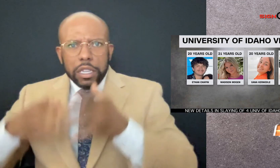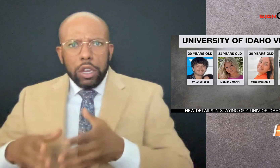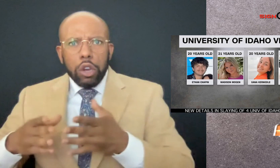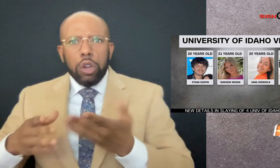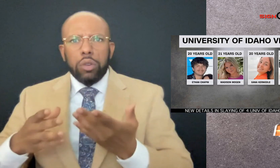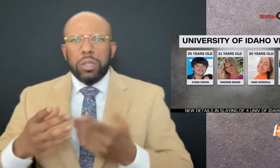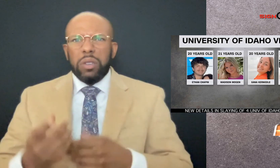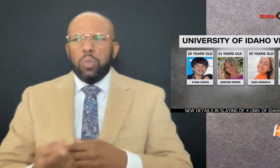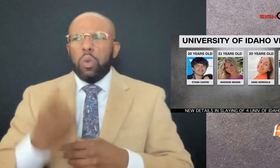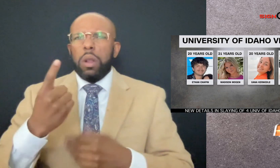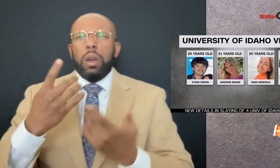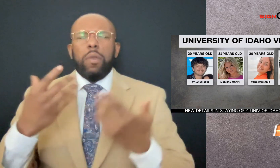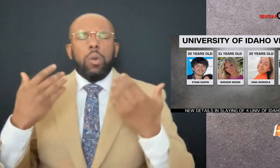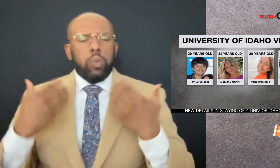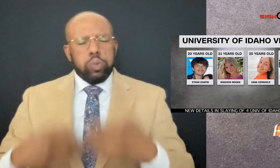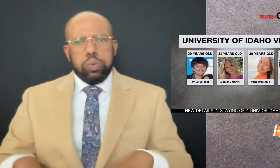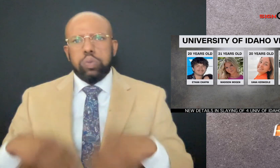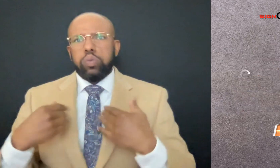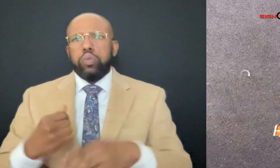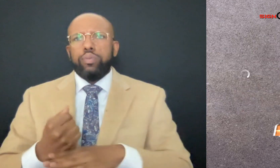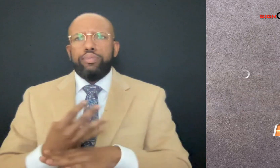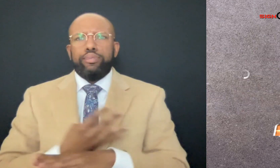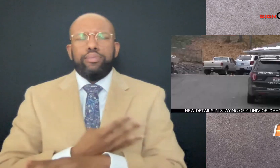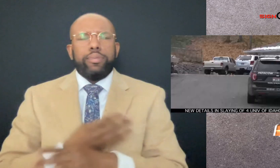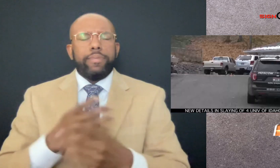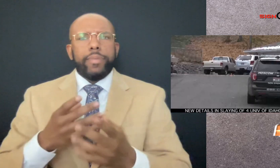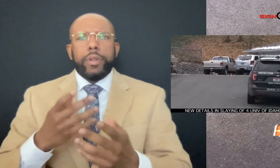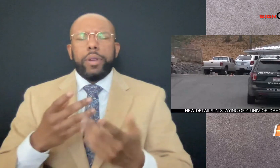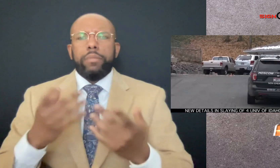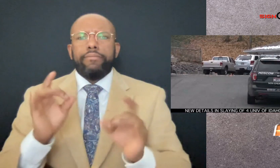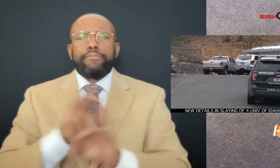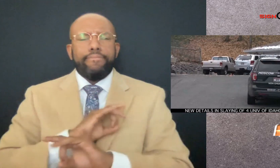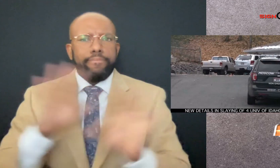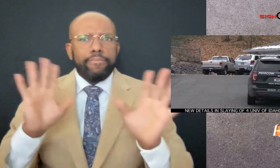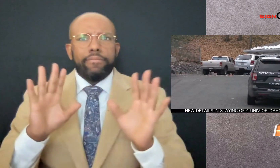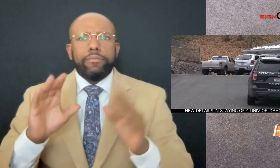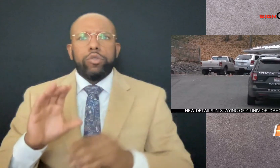investigators say It was one of the most gruesome crime scenes they've ever seen.